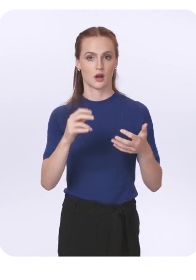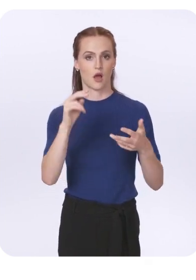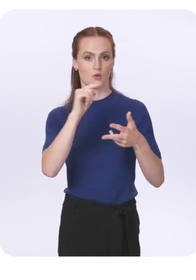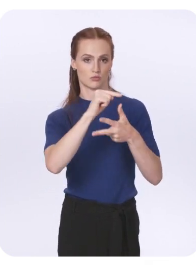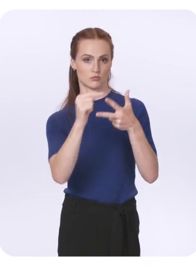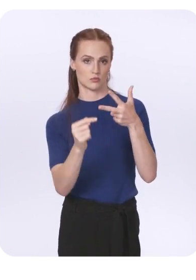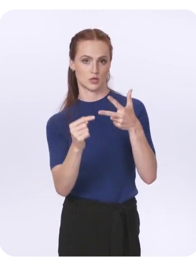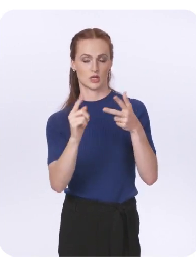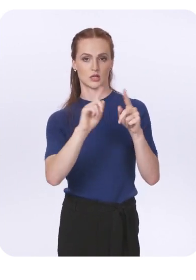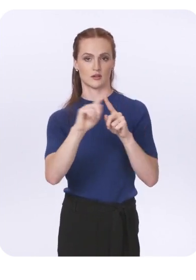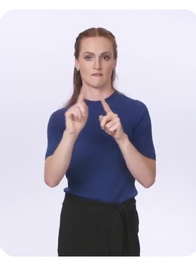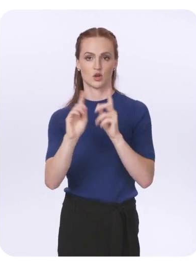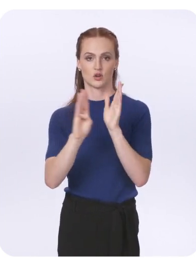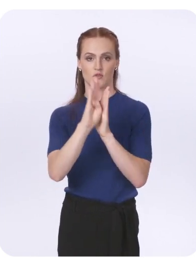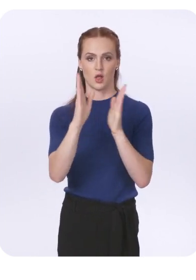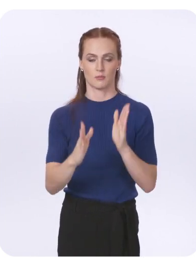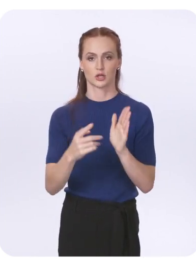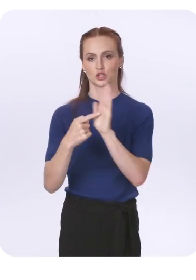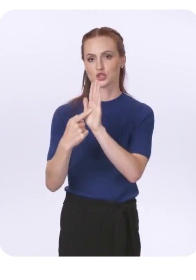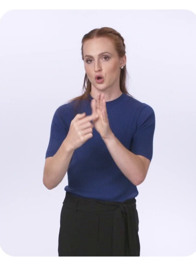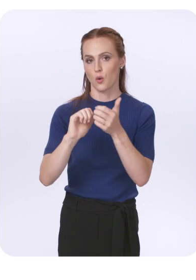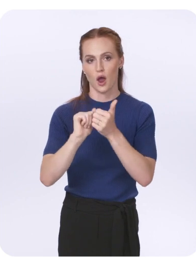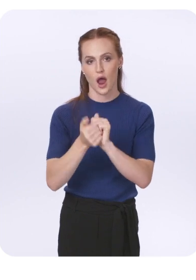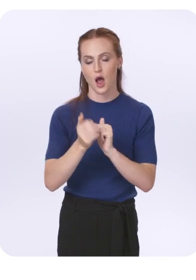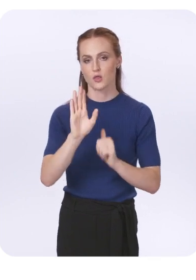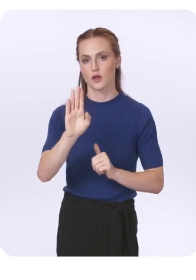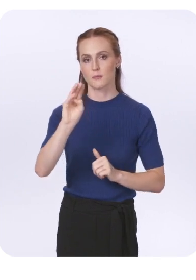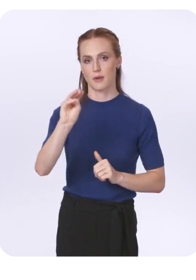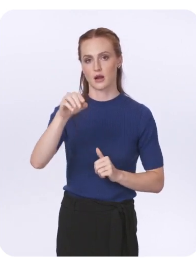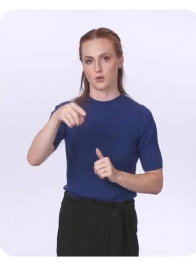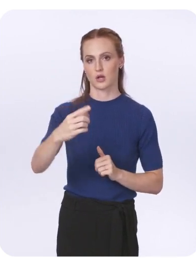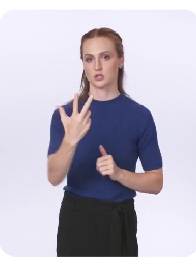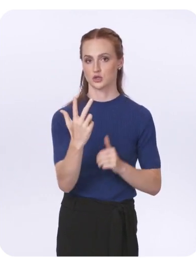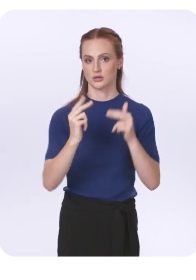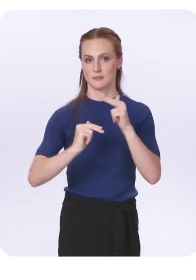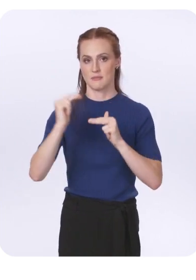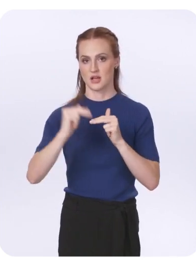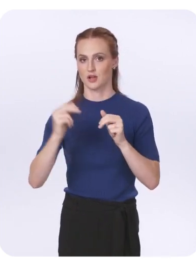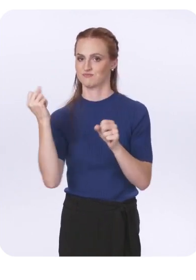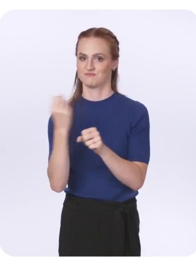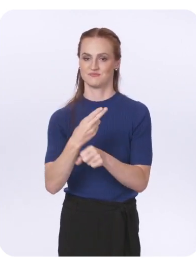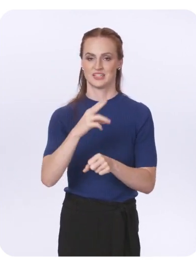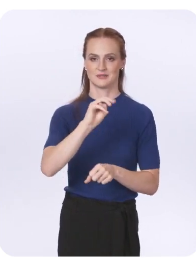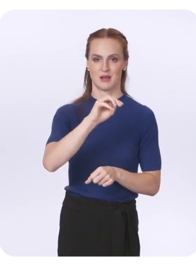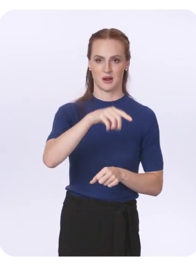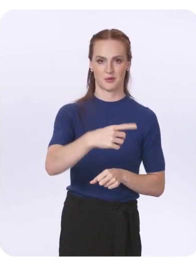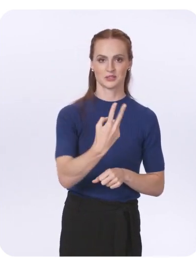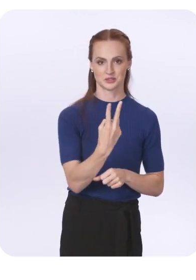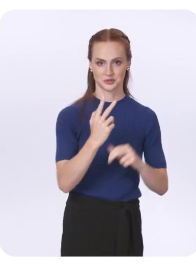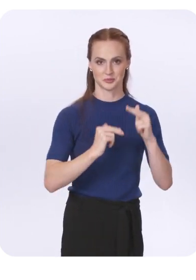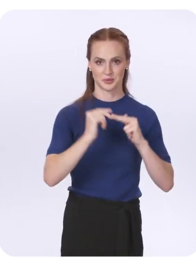We’re going to look at three different developers and show the ways in which their Quest 3 build outshines their Quest 2 build.